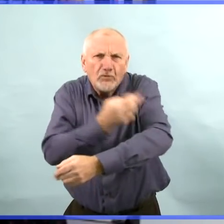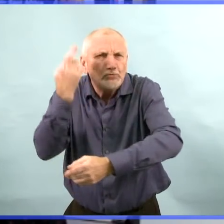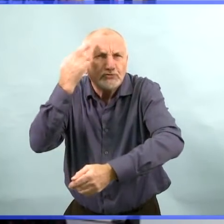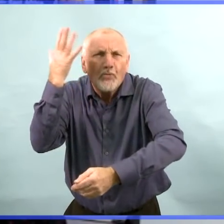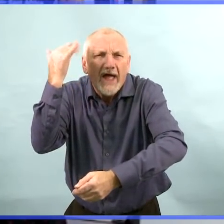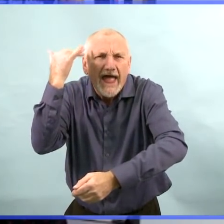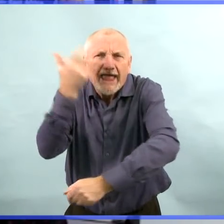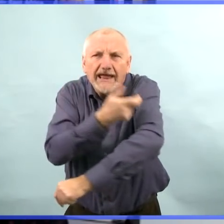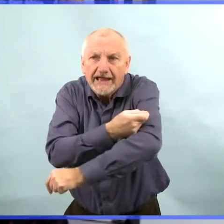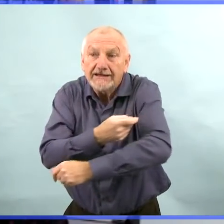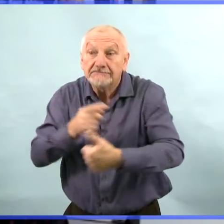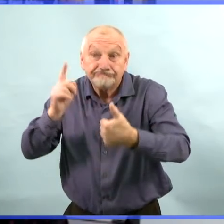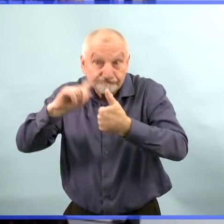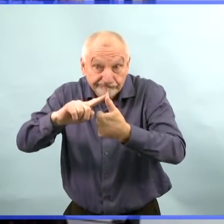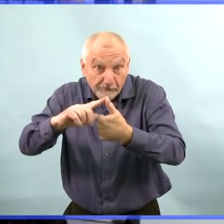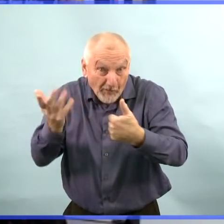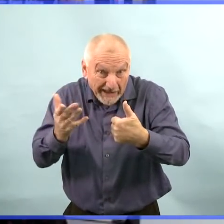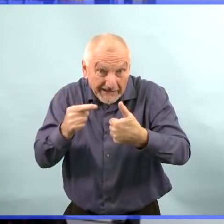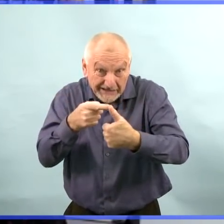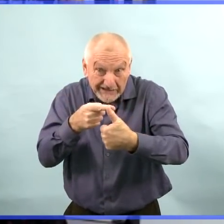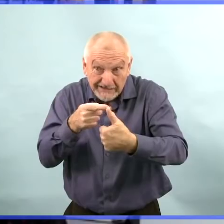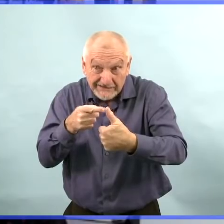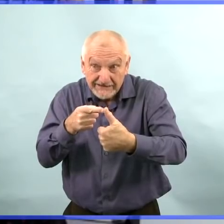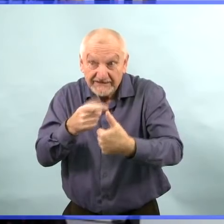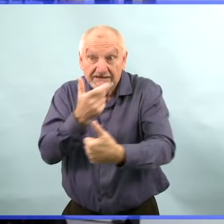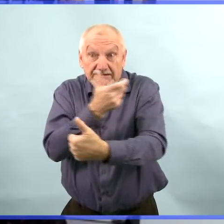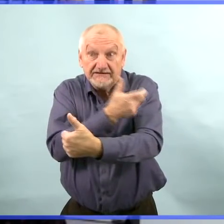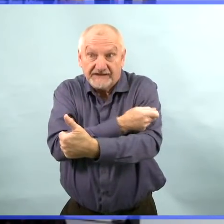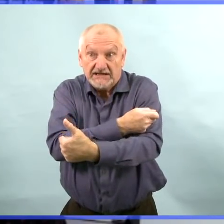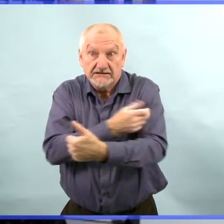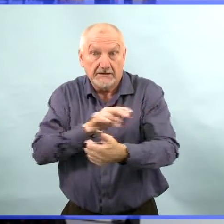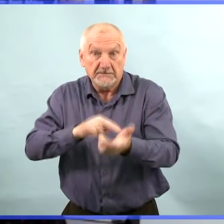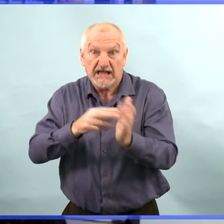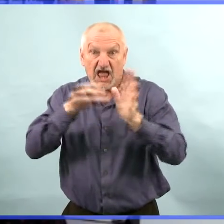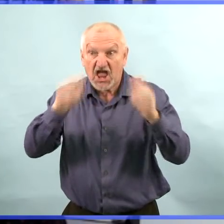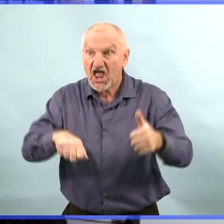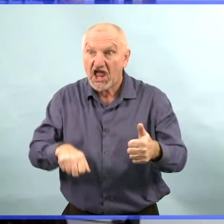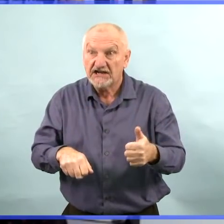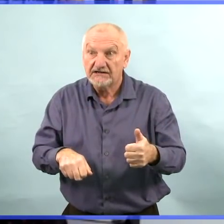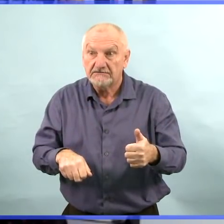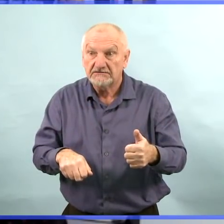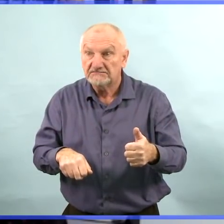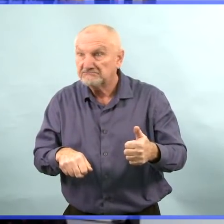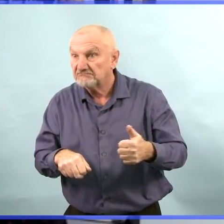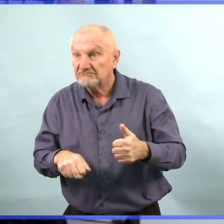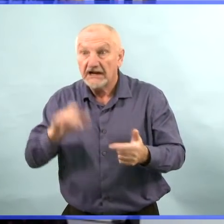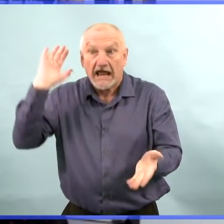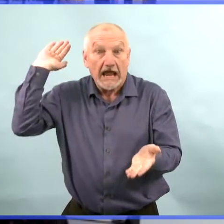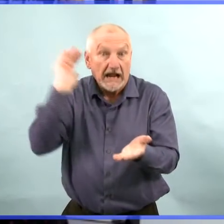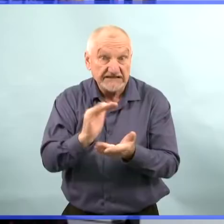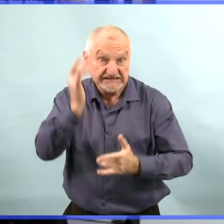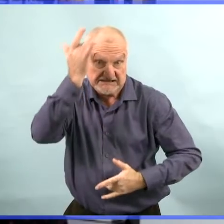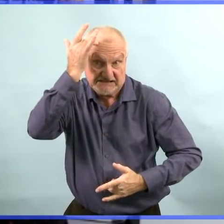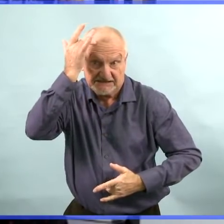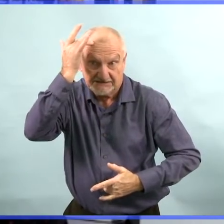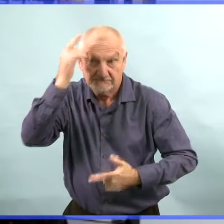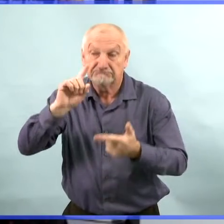first the vaccine can stop you from getting sick with covid second it allows you to protect the